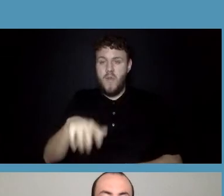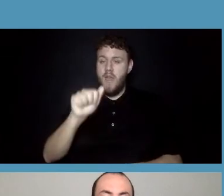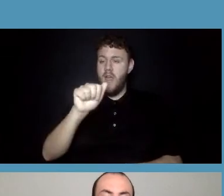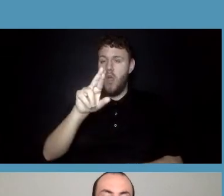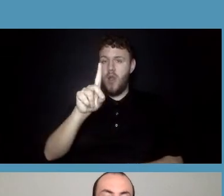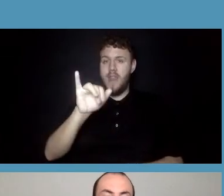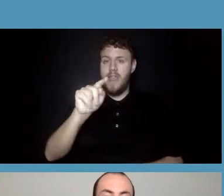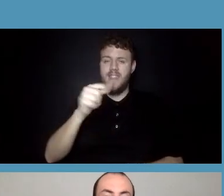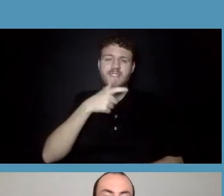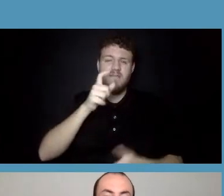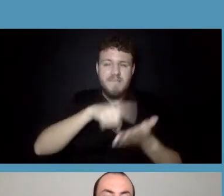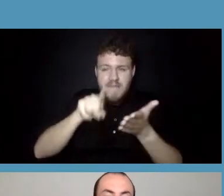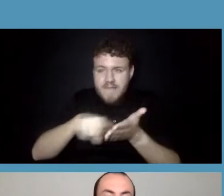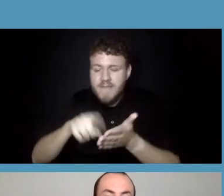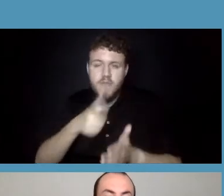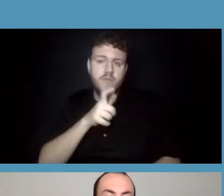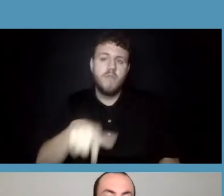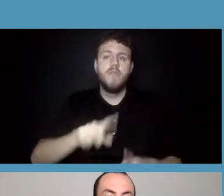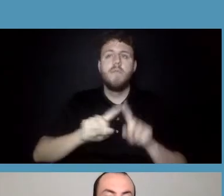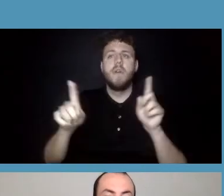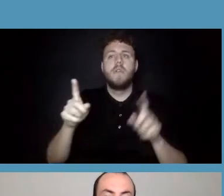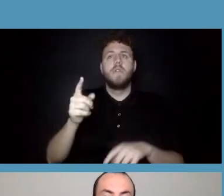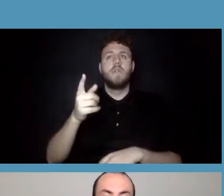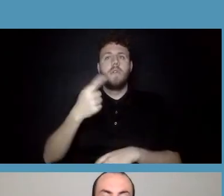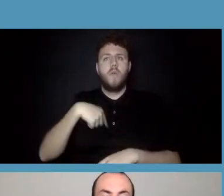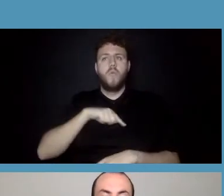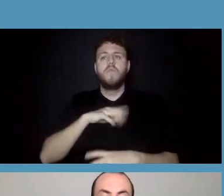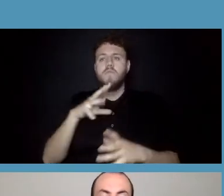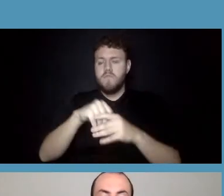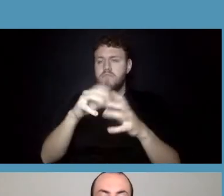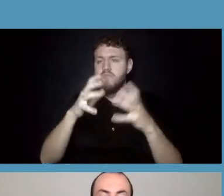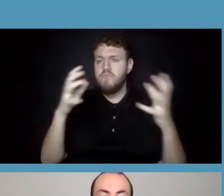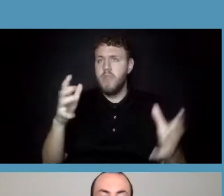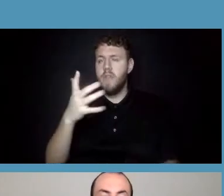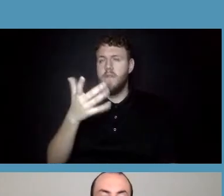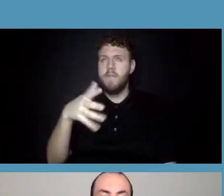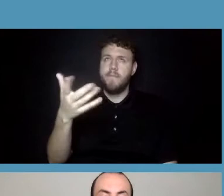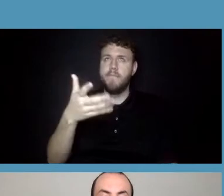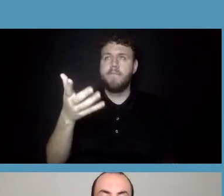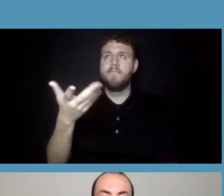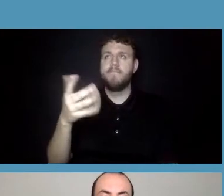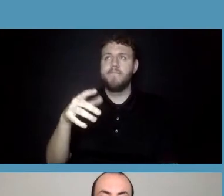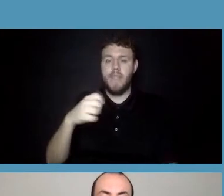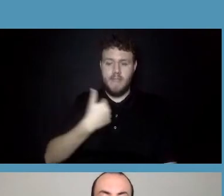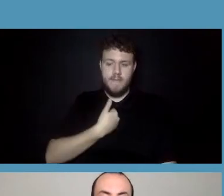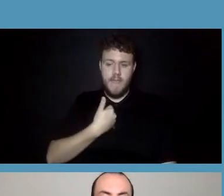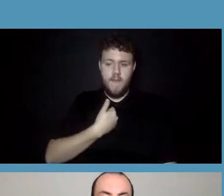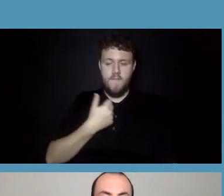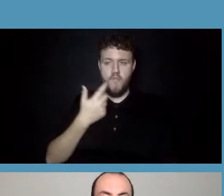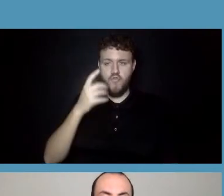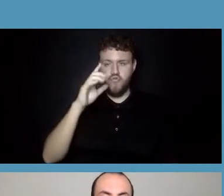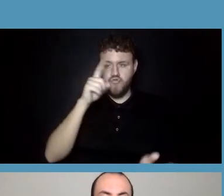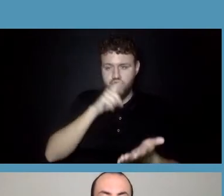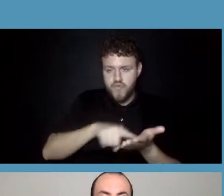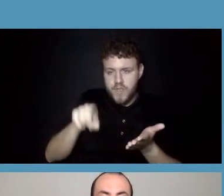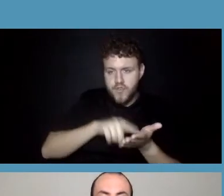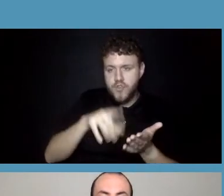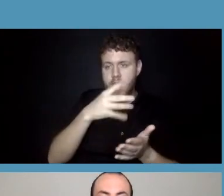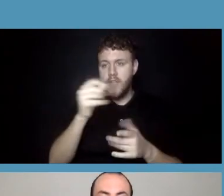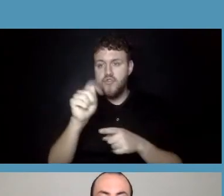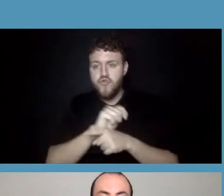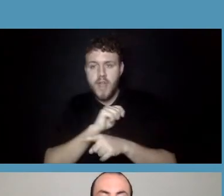have been doing a lot of...self-research and trainings and those sorts of things prior